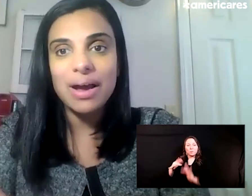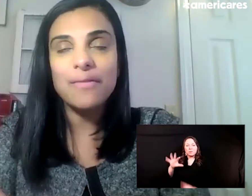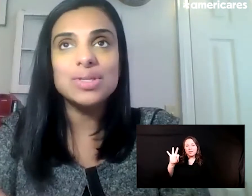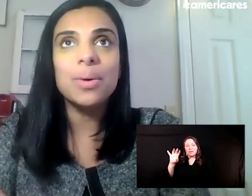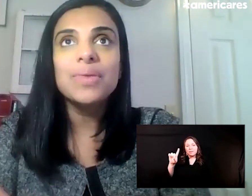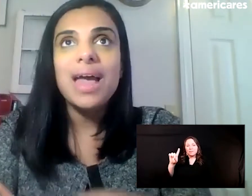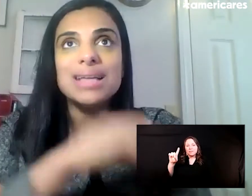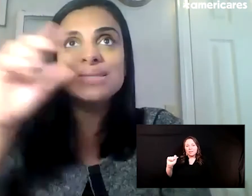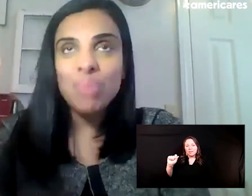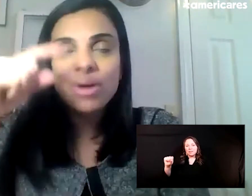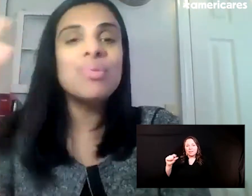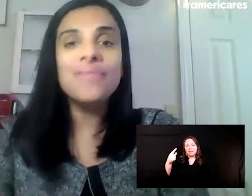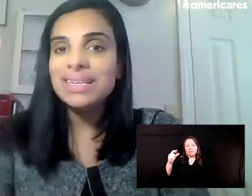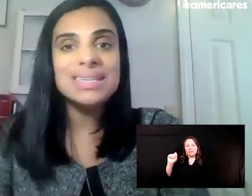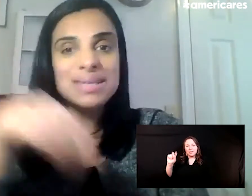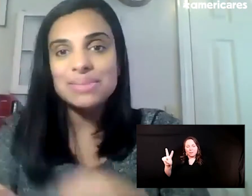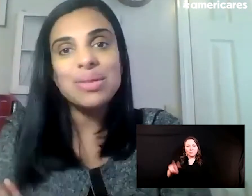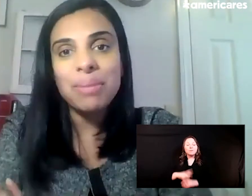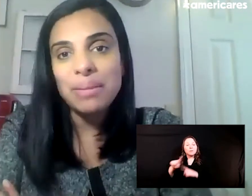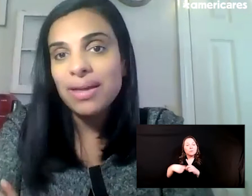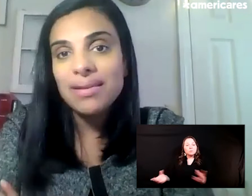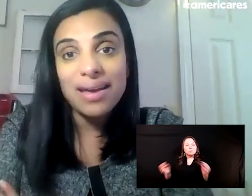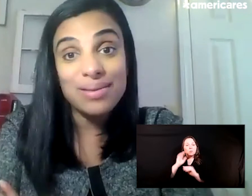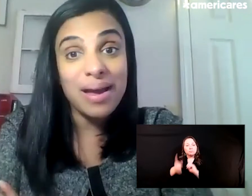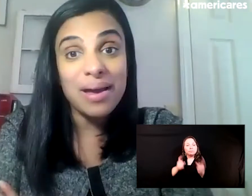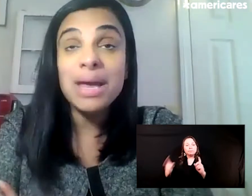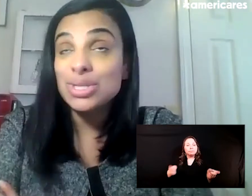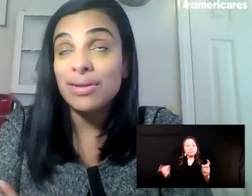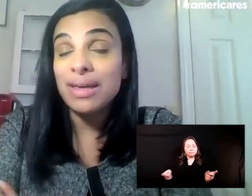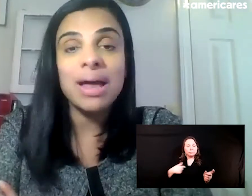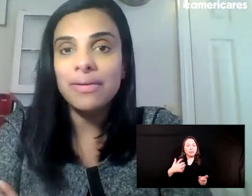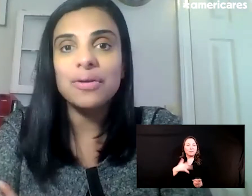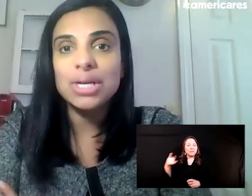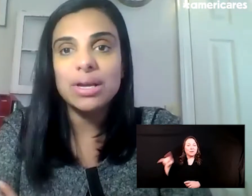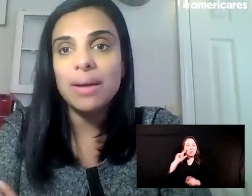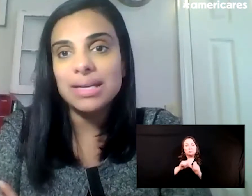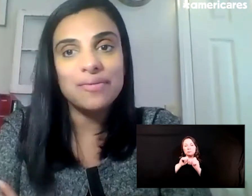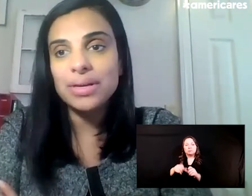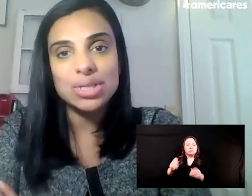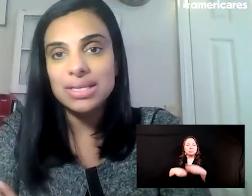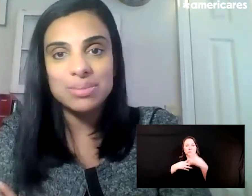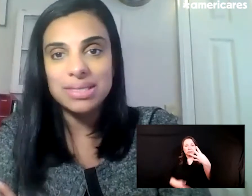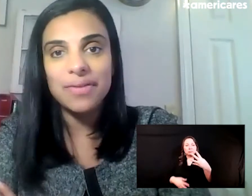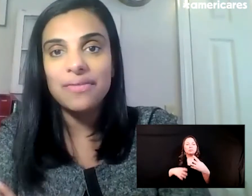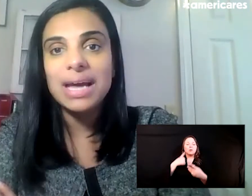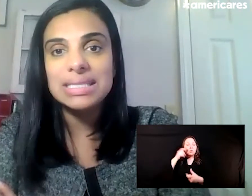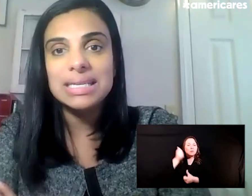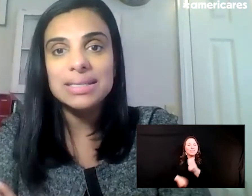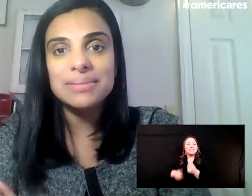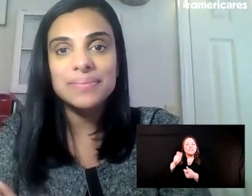THE FDA WEBSITE WHICH IS JUST FDA.GOV. AS MORE AND MORE VACCINES COME DOWN THE PIPE LINE, I IMAGINE THEY'LL KEEP